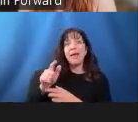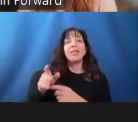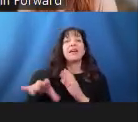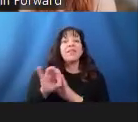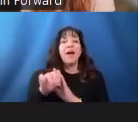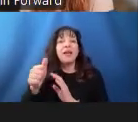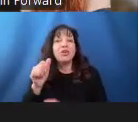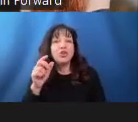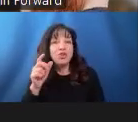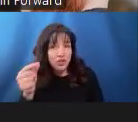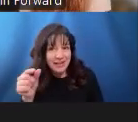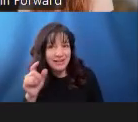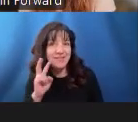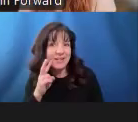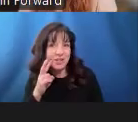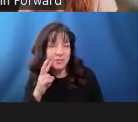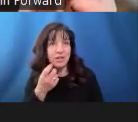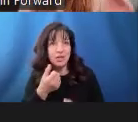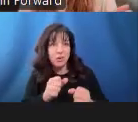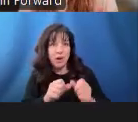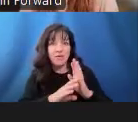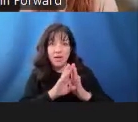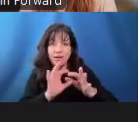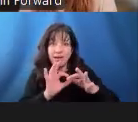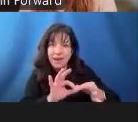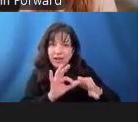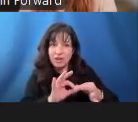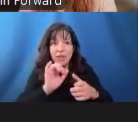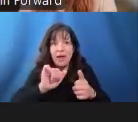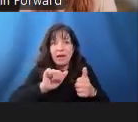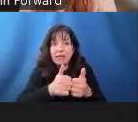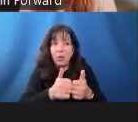and see if we can build some connections between those, because that's how you're building connections in other